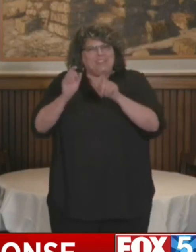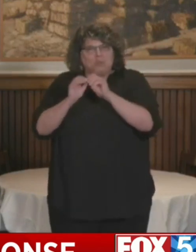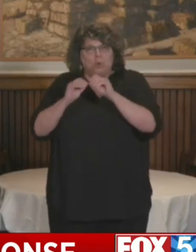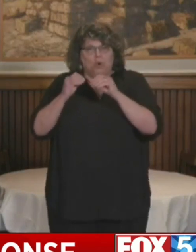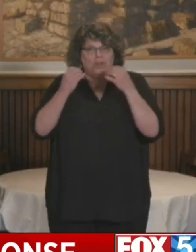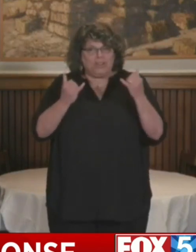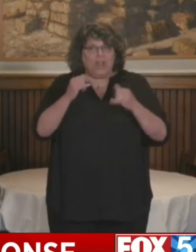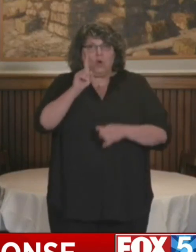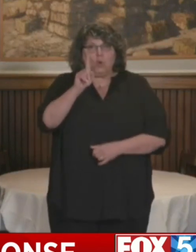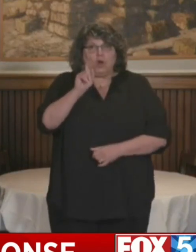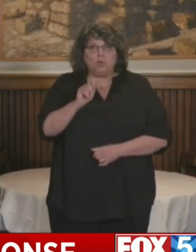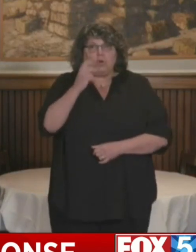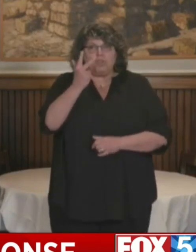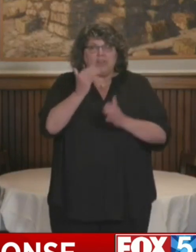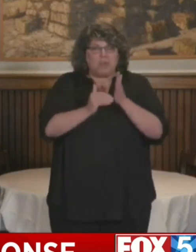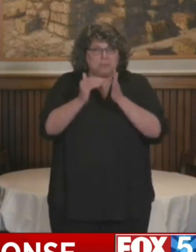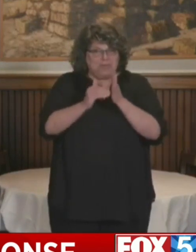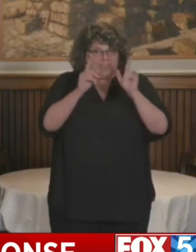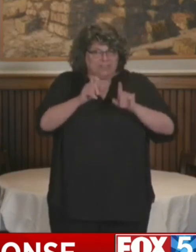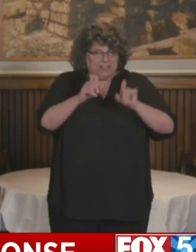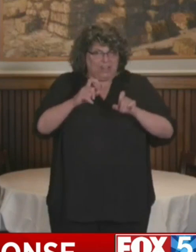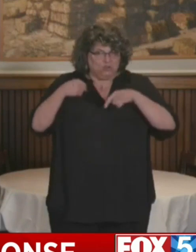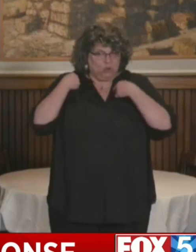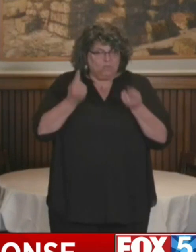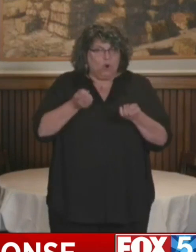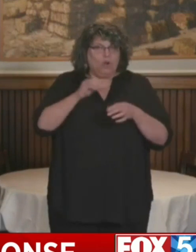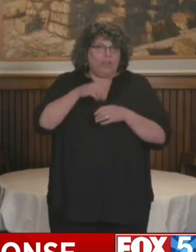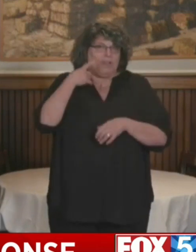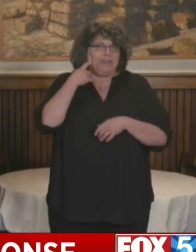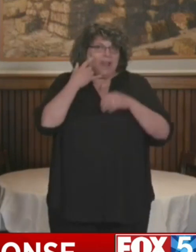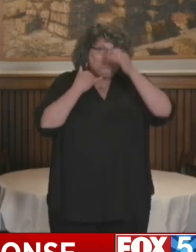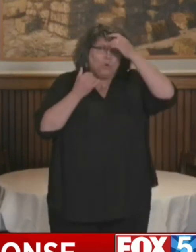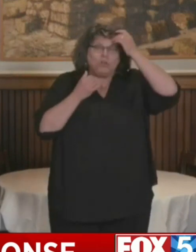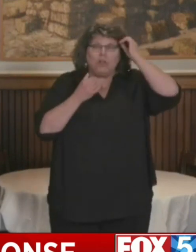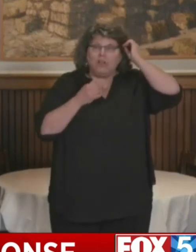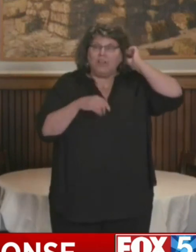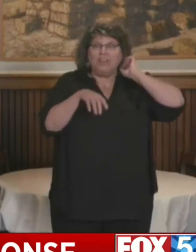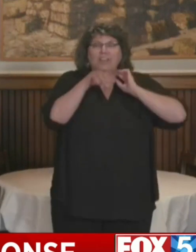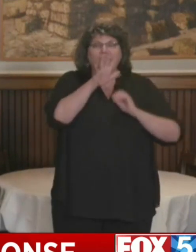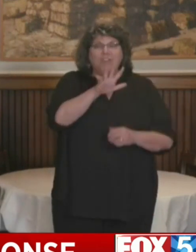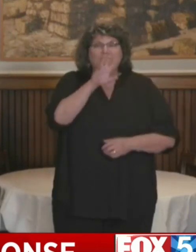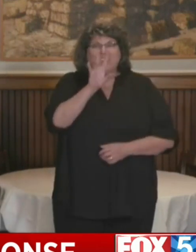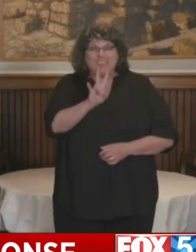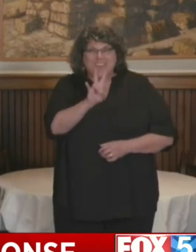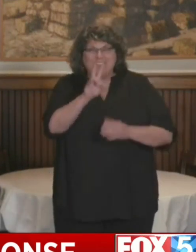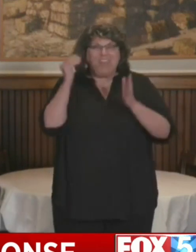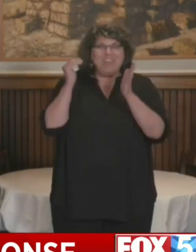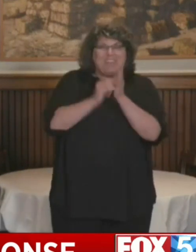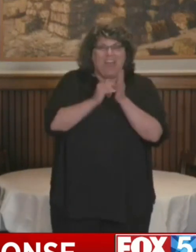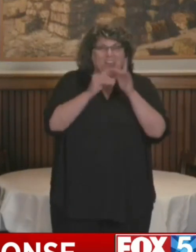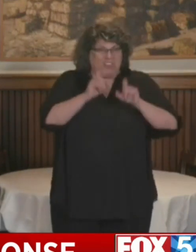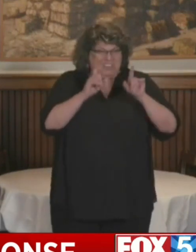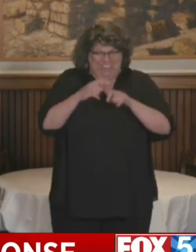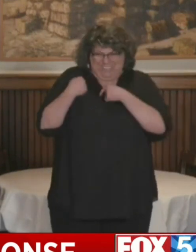CAUSE OF INCREASING OUR TESTING CAPACITY IN THE STATE OF CALIFORNIA. ONE 0.3 MILLION TESTS HAVE BEEN CONDUCTED